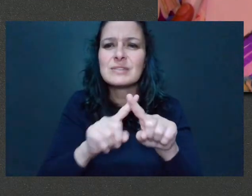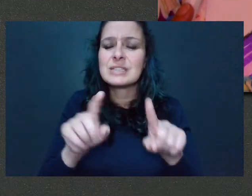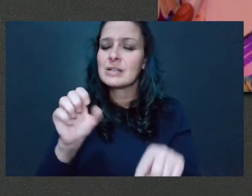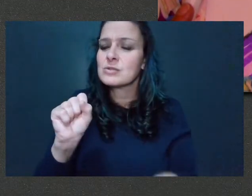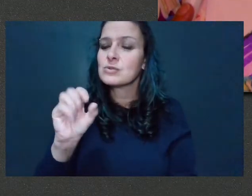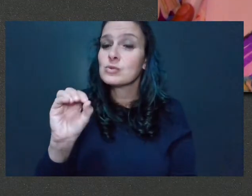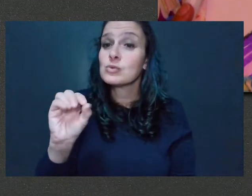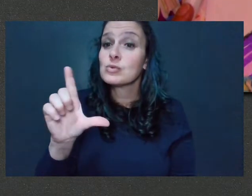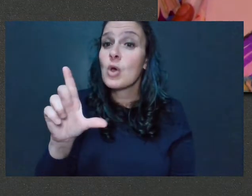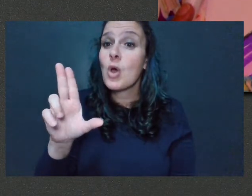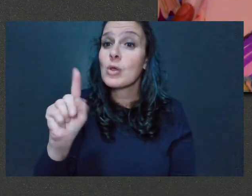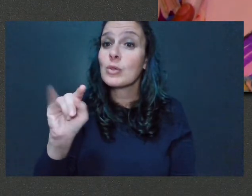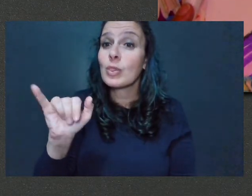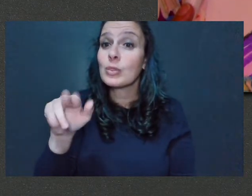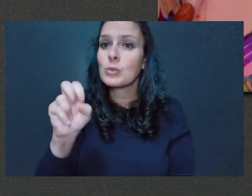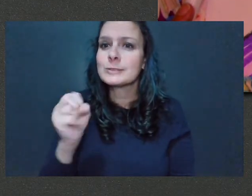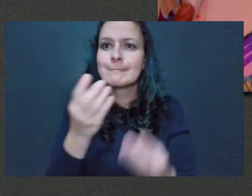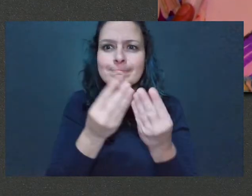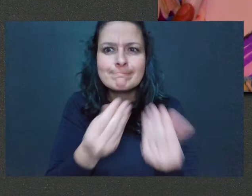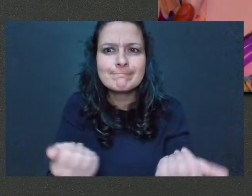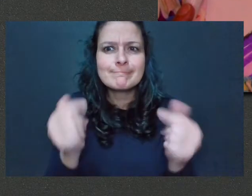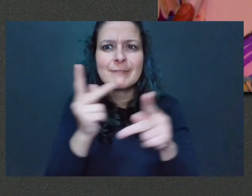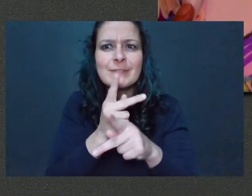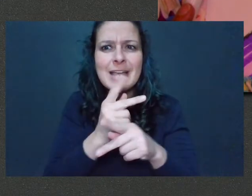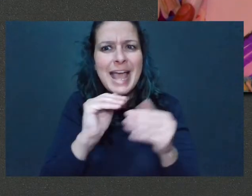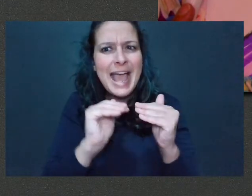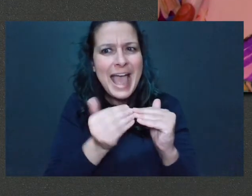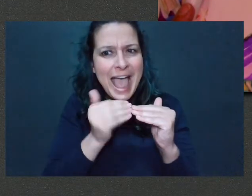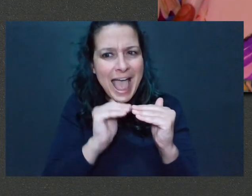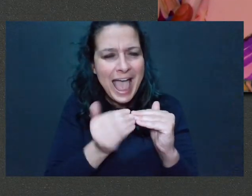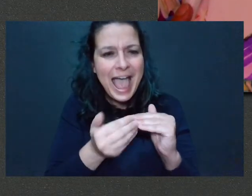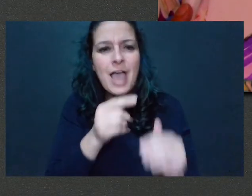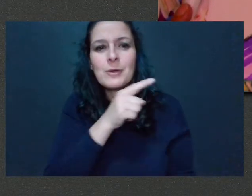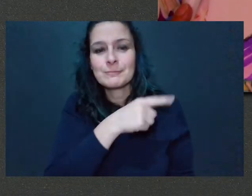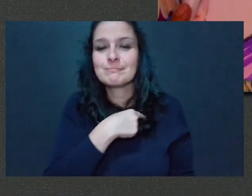on how to get color on our flower, our Georgia O'Keeffe flower.